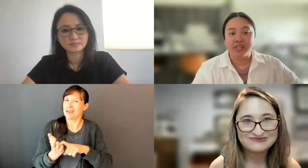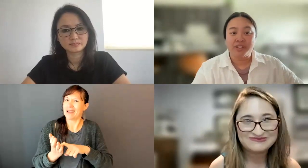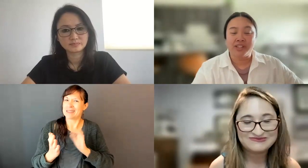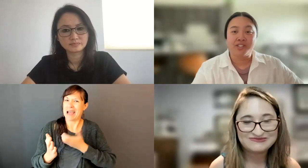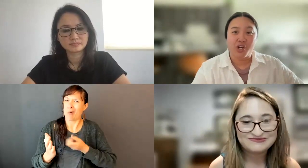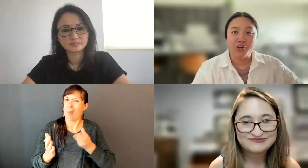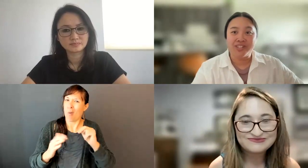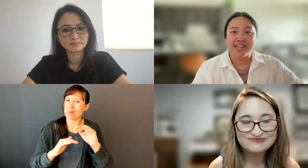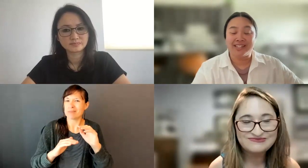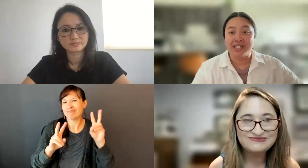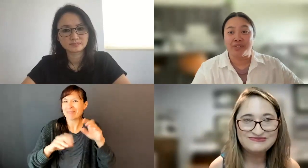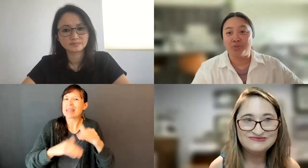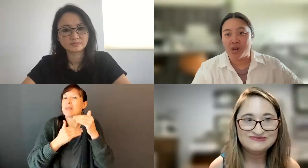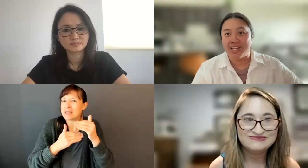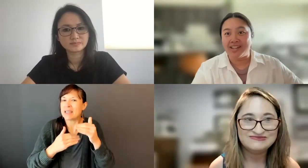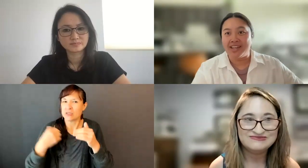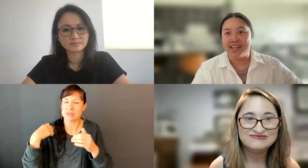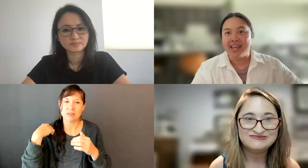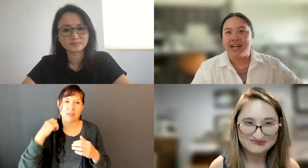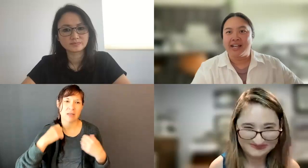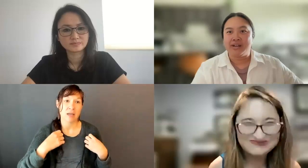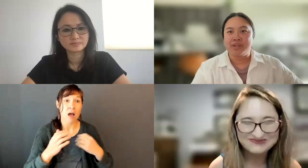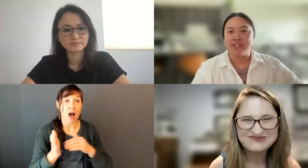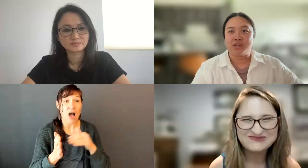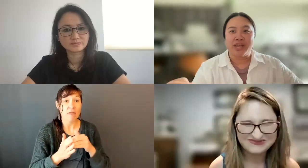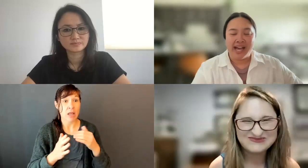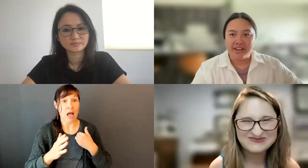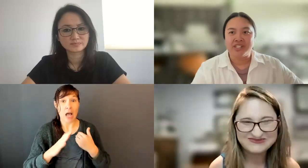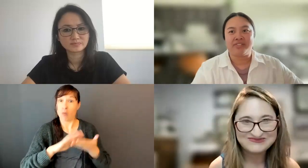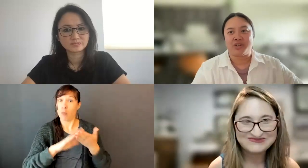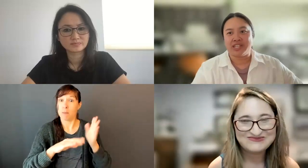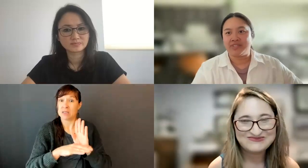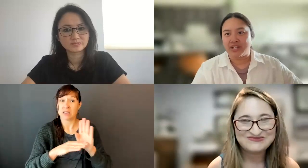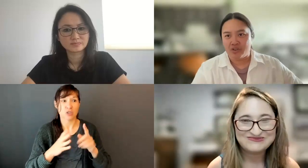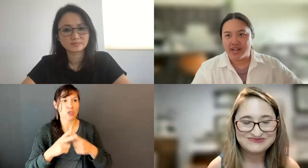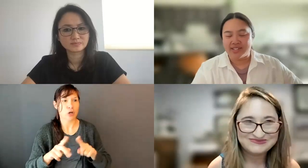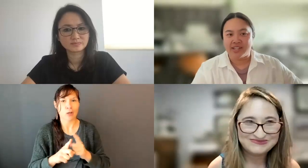typically start as a team of one. And so we have to give ourselves that grace